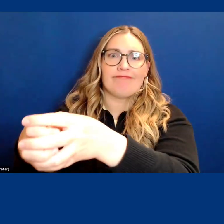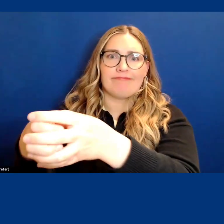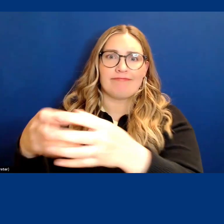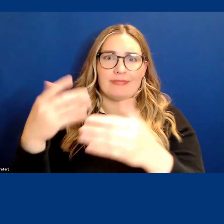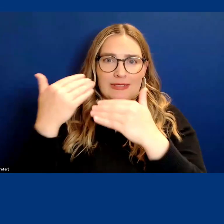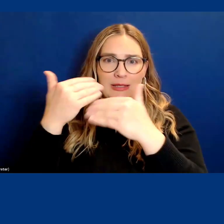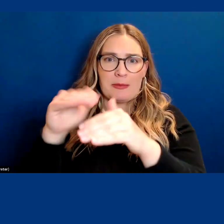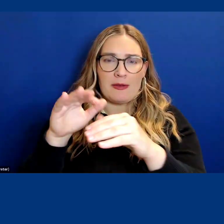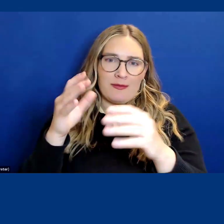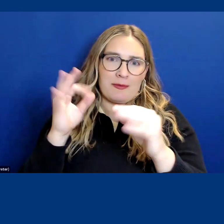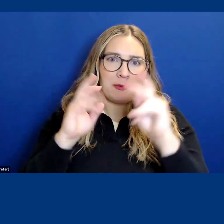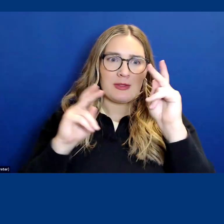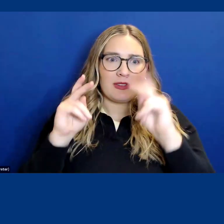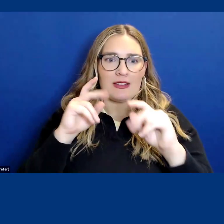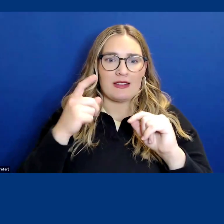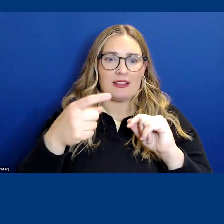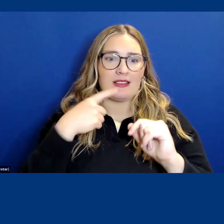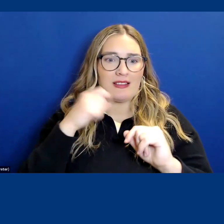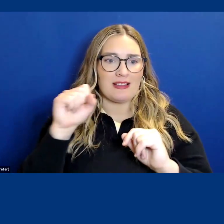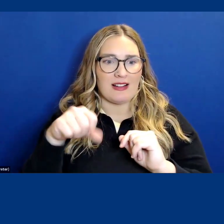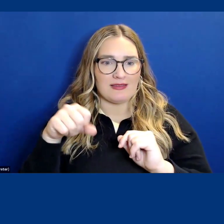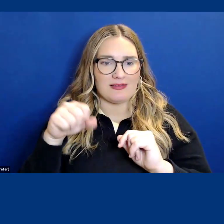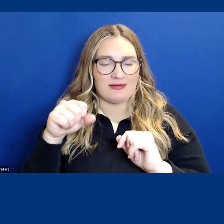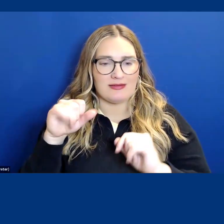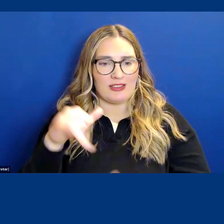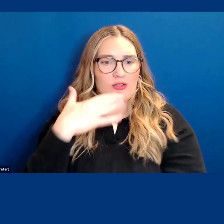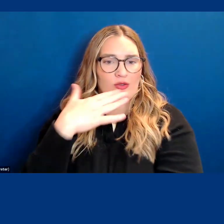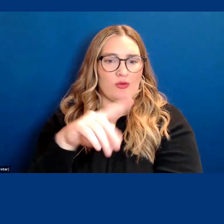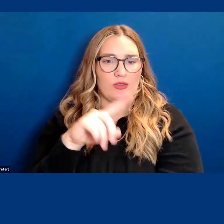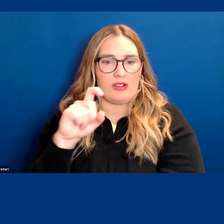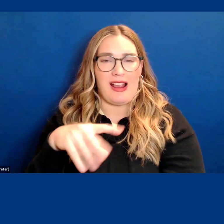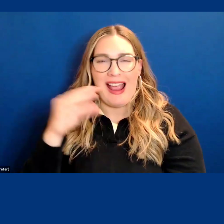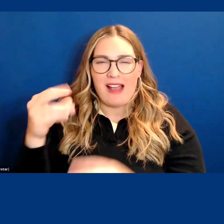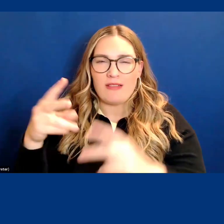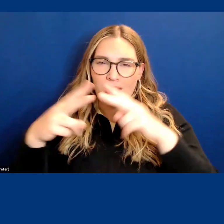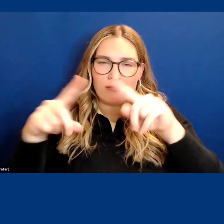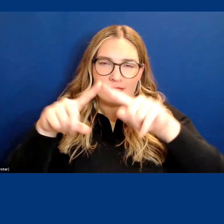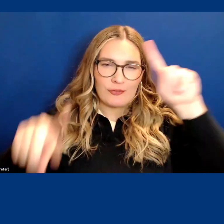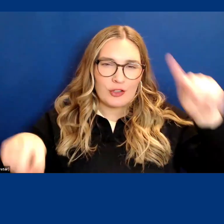Yeah, that's a good question. I think the first thing that comes to mind is